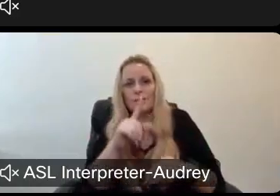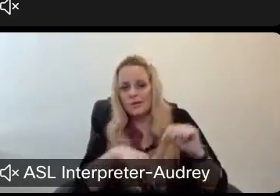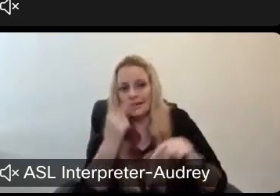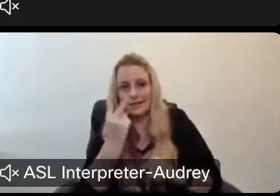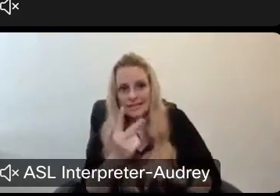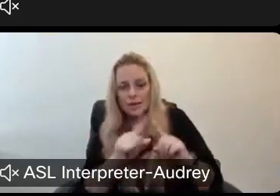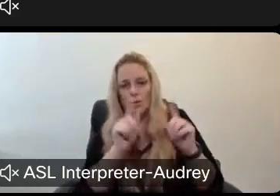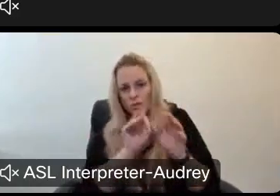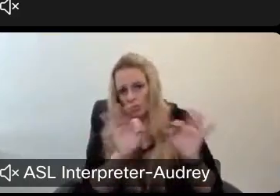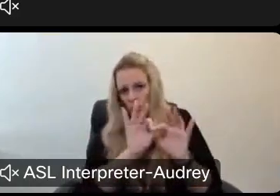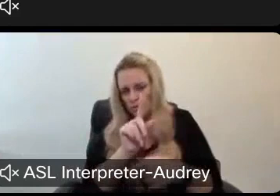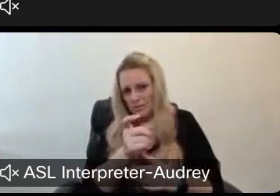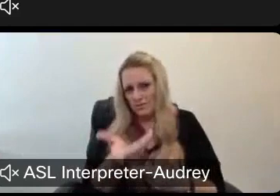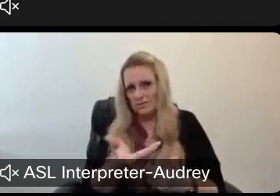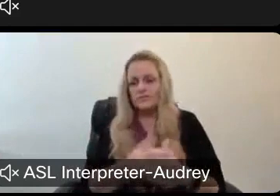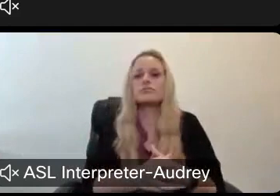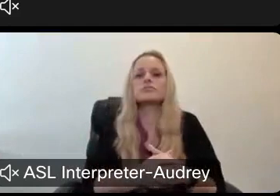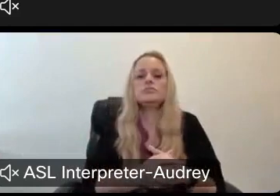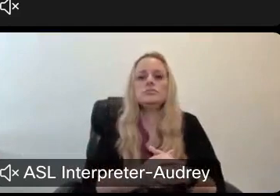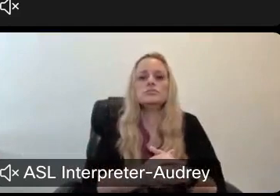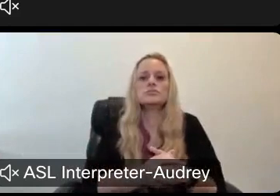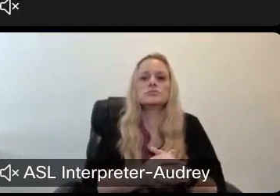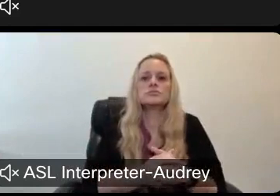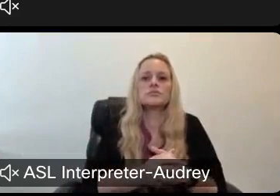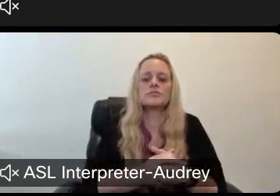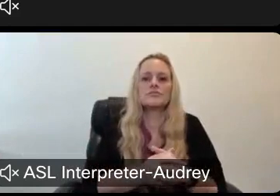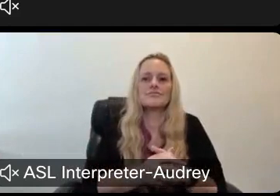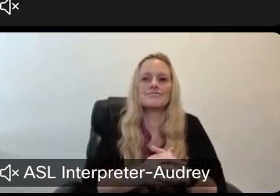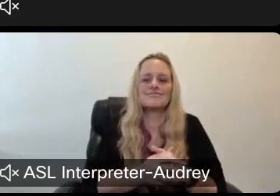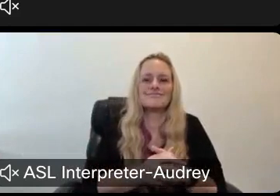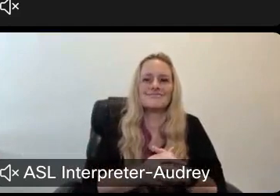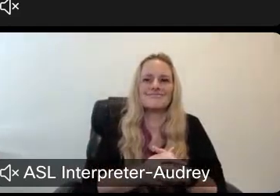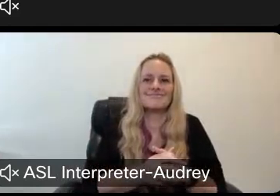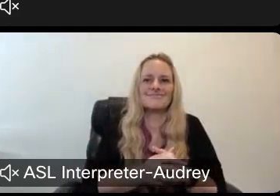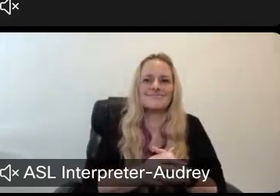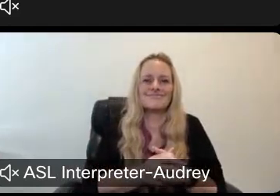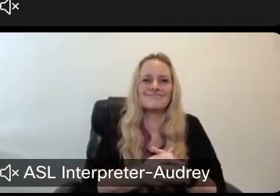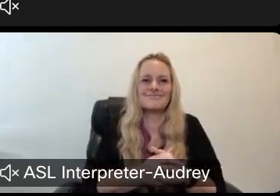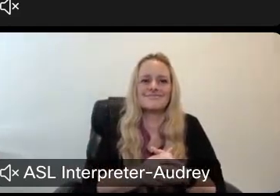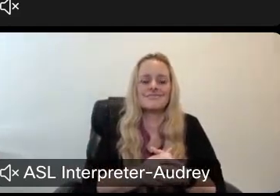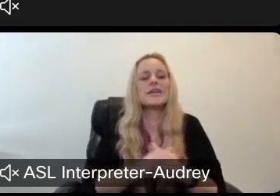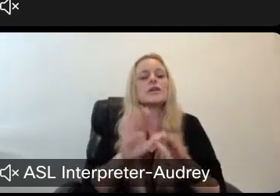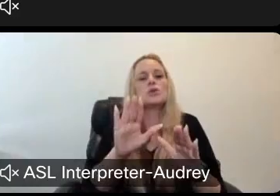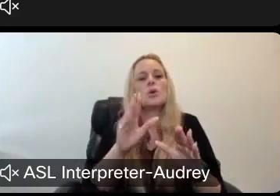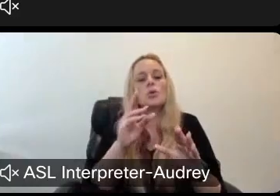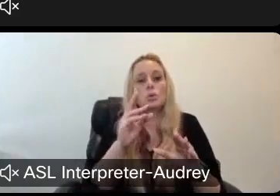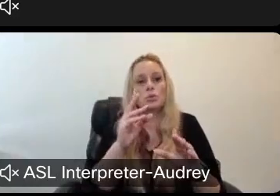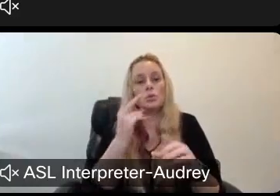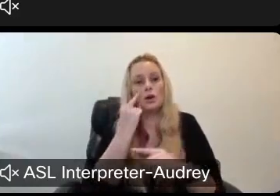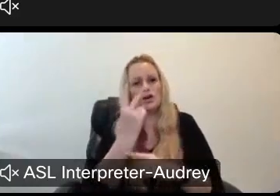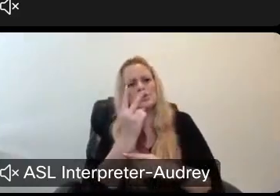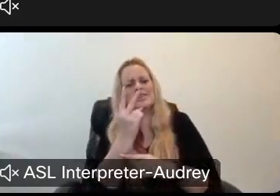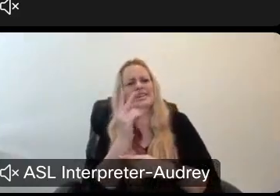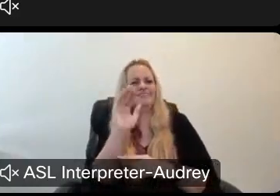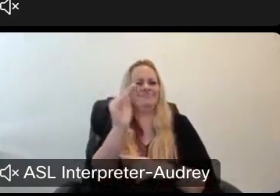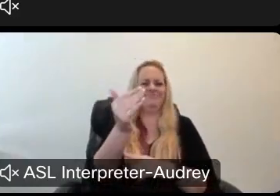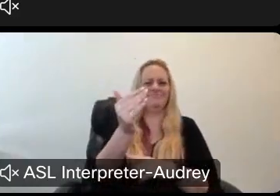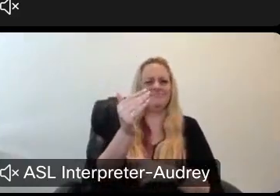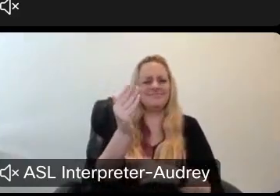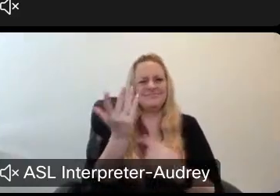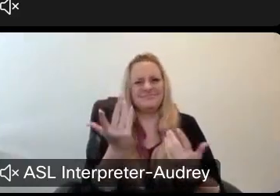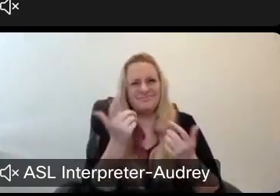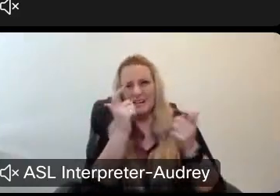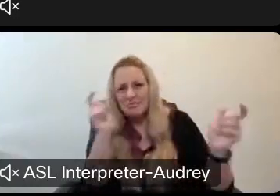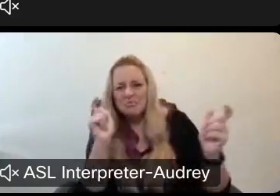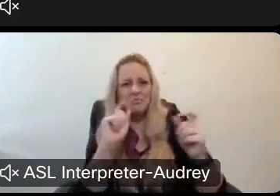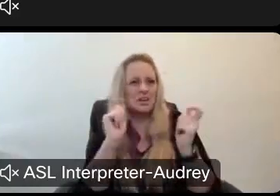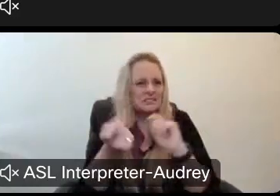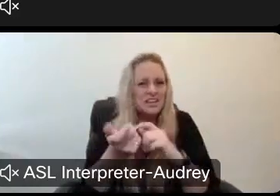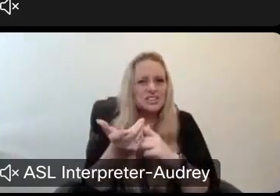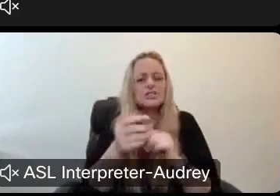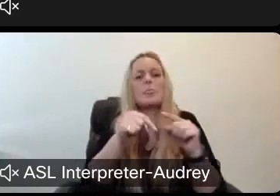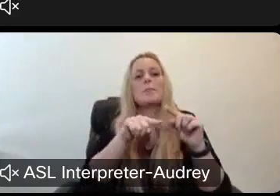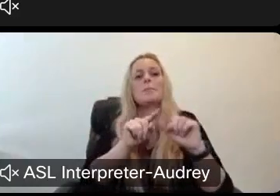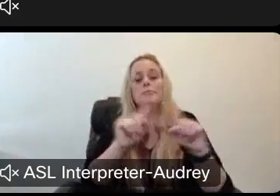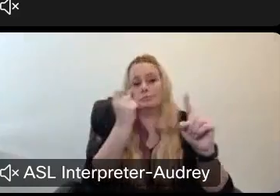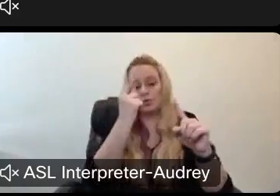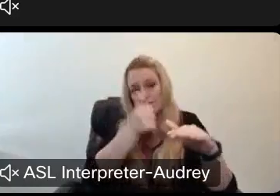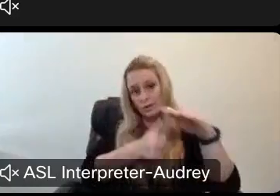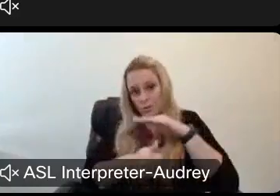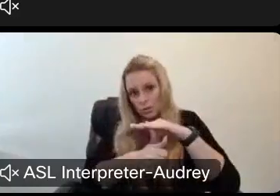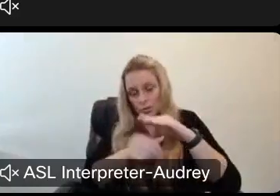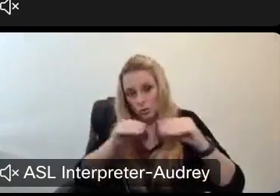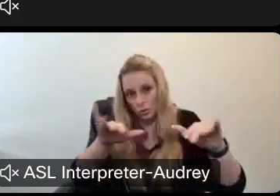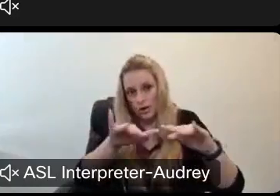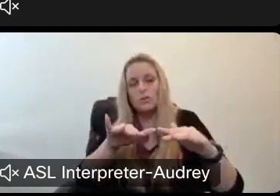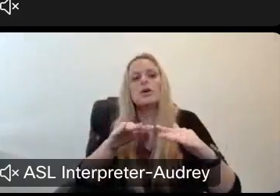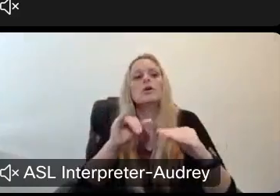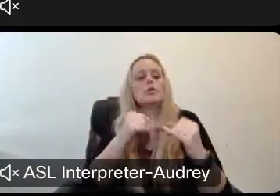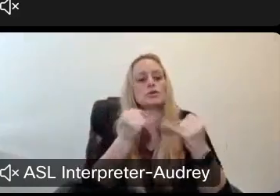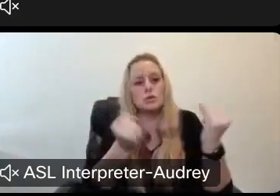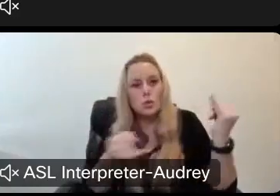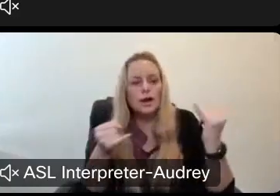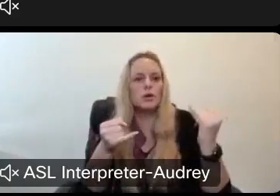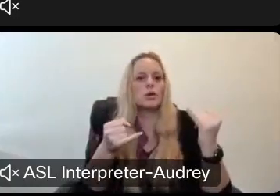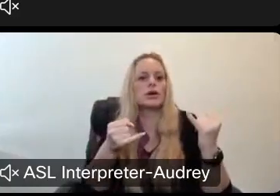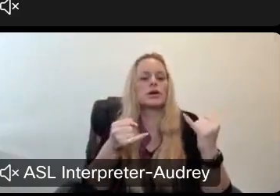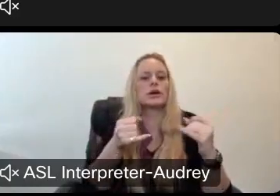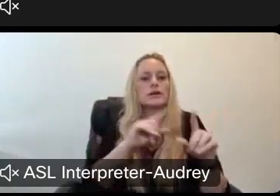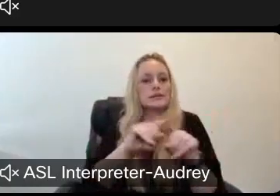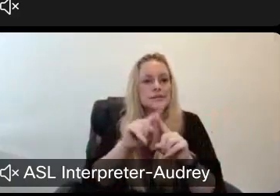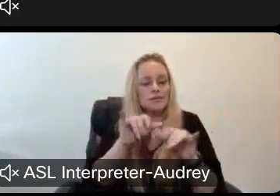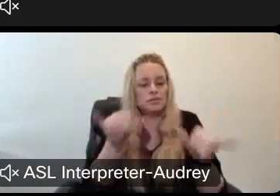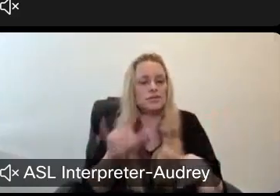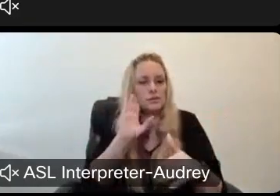Though the visible changes may not seem significant, we are upgrading underground wiring and conduit systems to support a more reliable traffic and pedestrian signal operation.